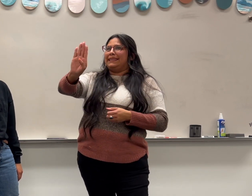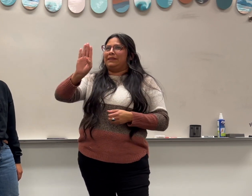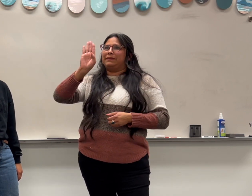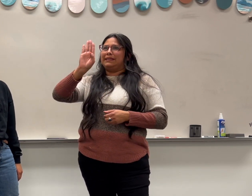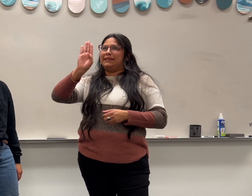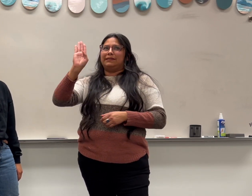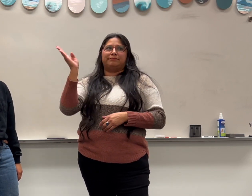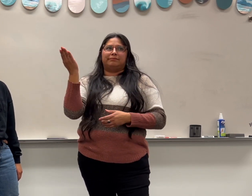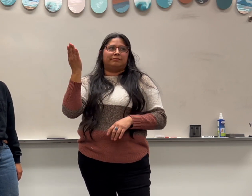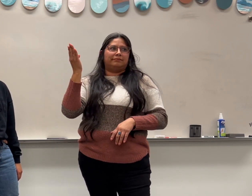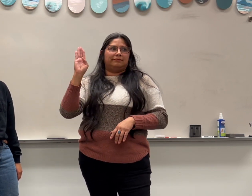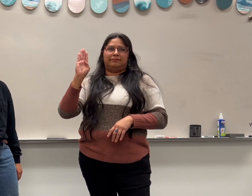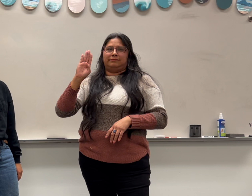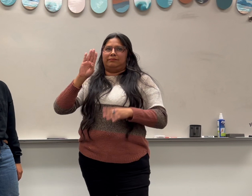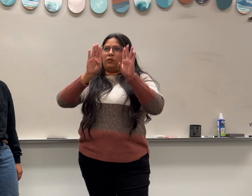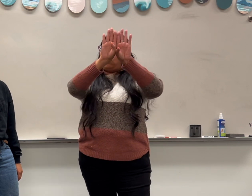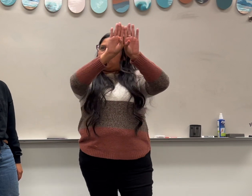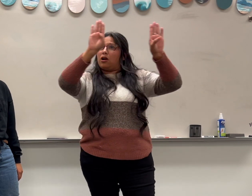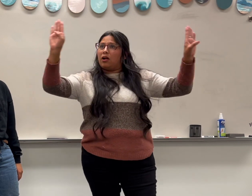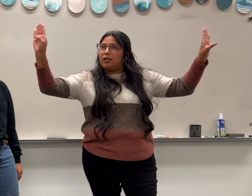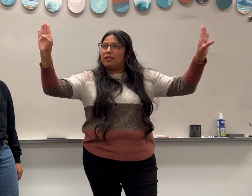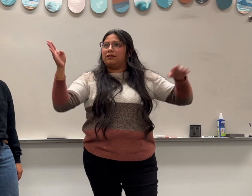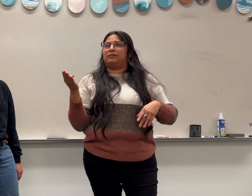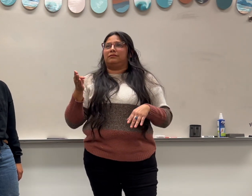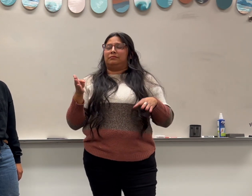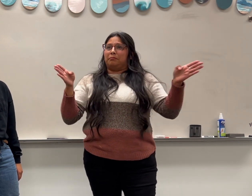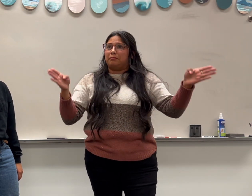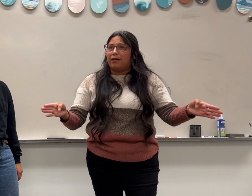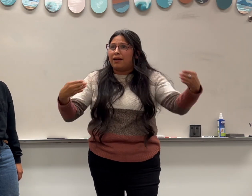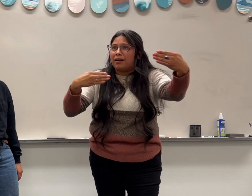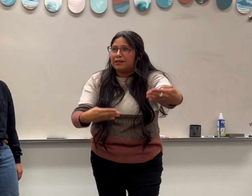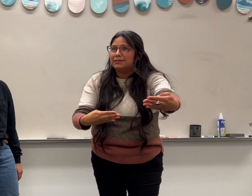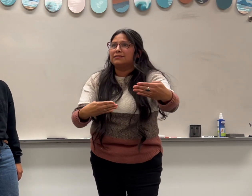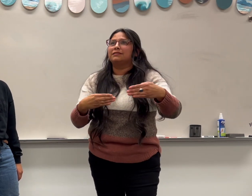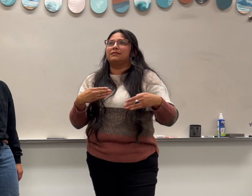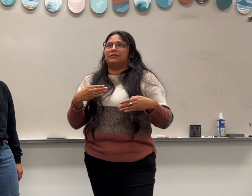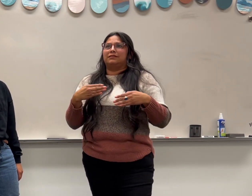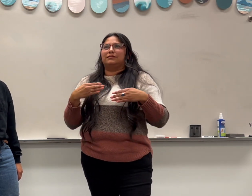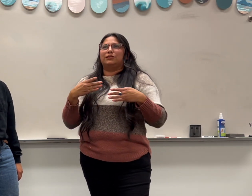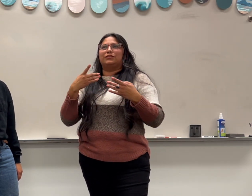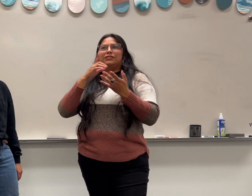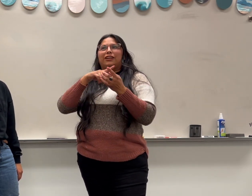community the similar to that would be like the sign the sign B itself being able to sign it for